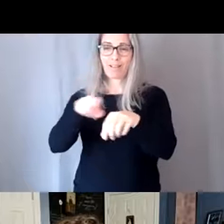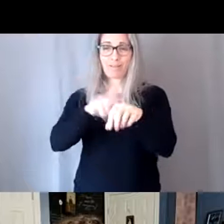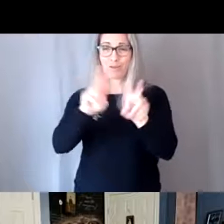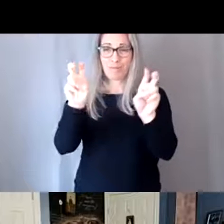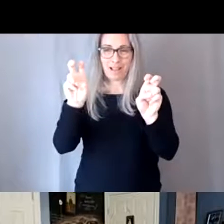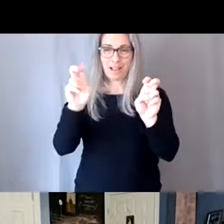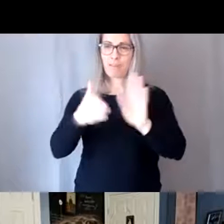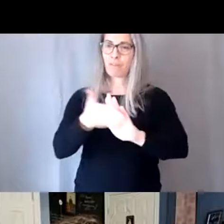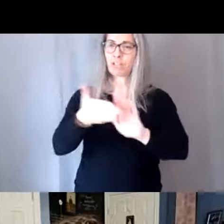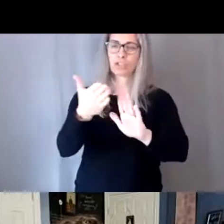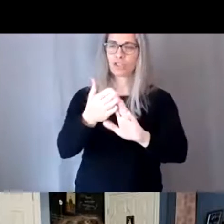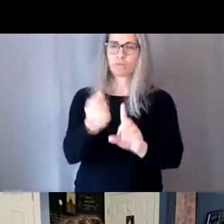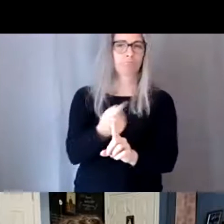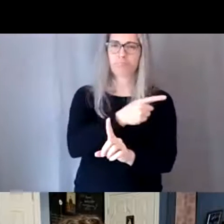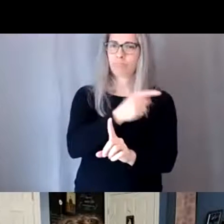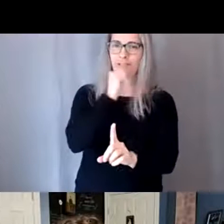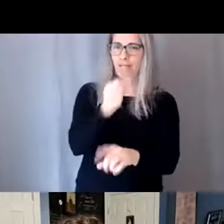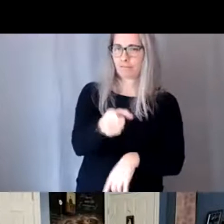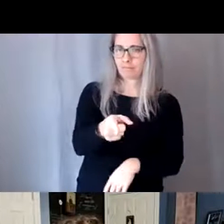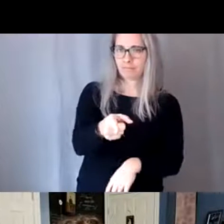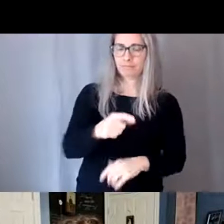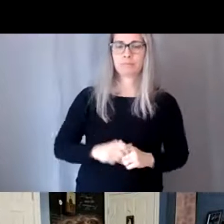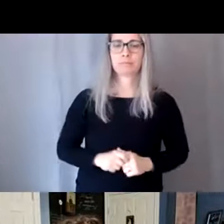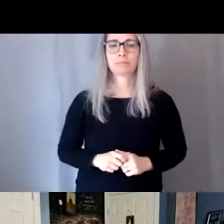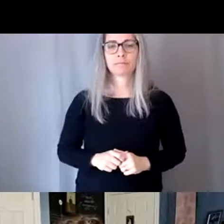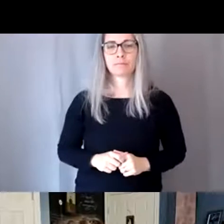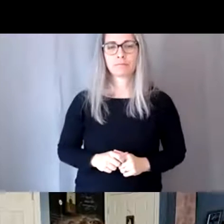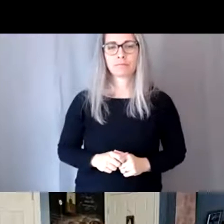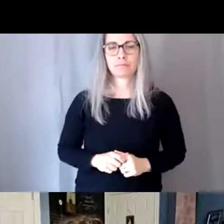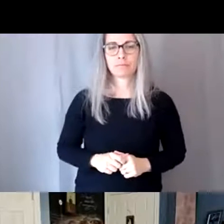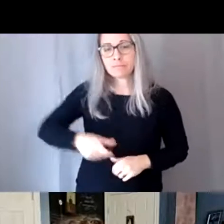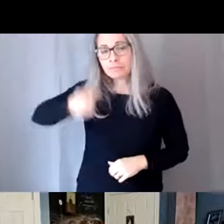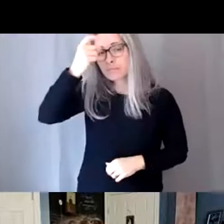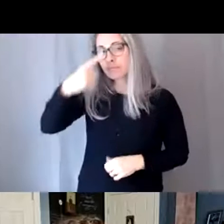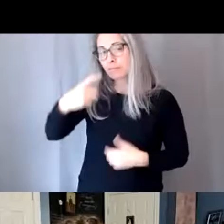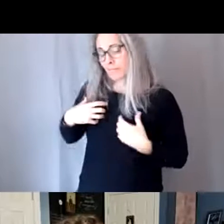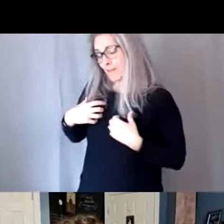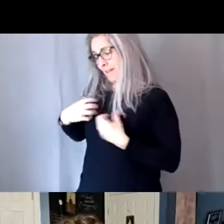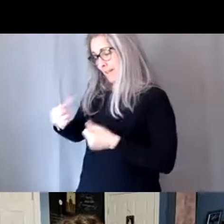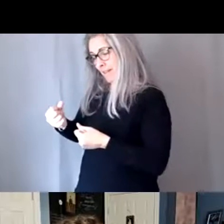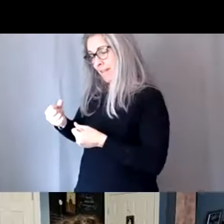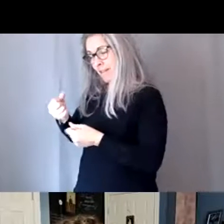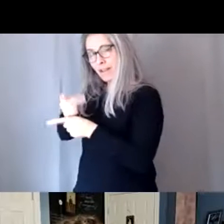intervention practices this medicalized processes really prioritize a return to